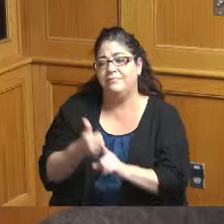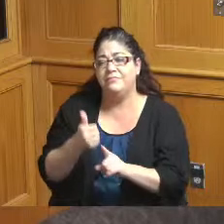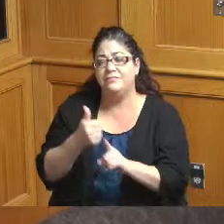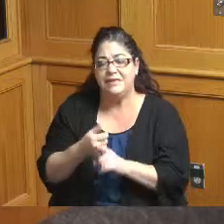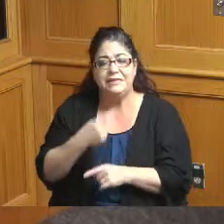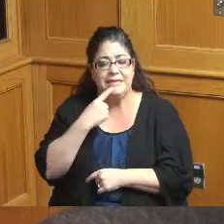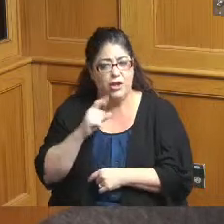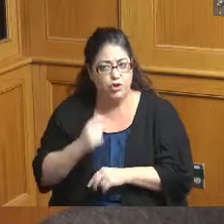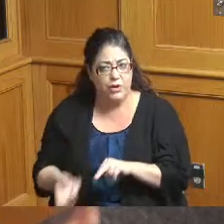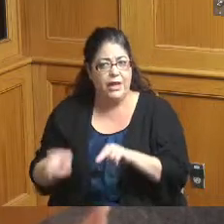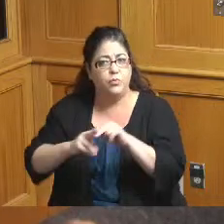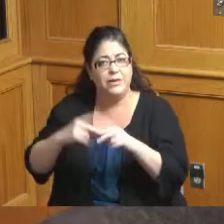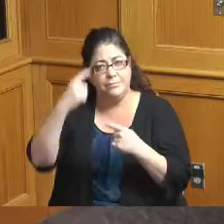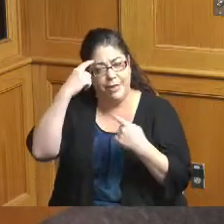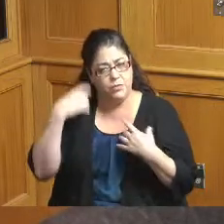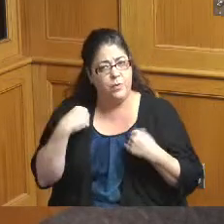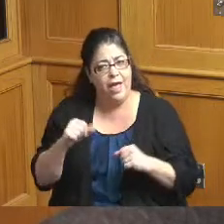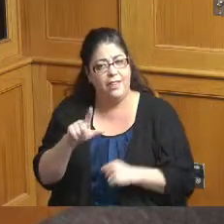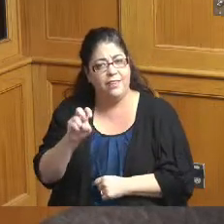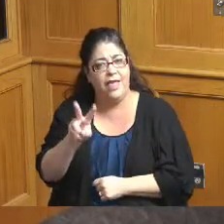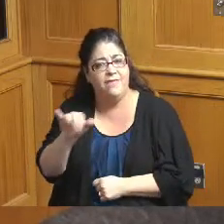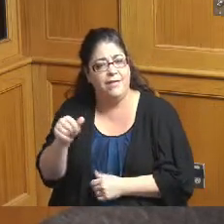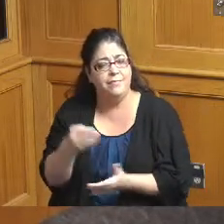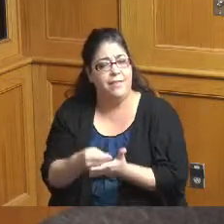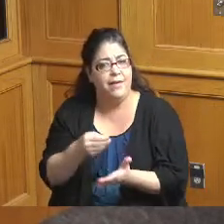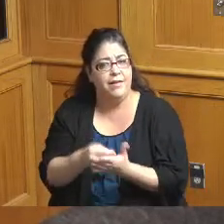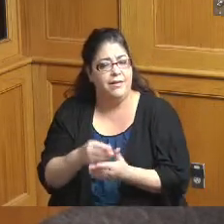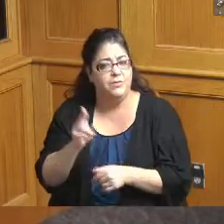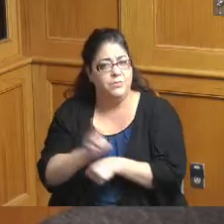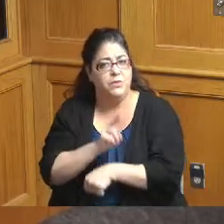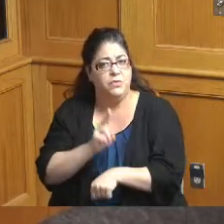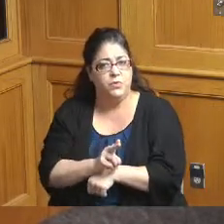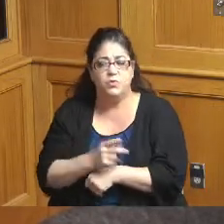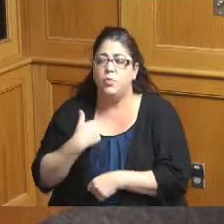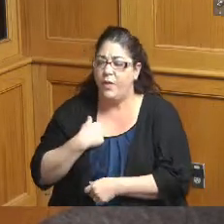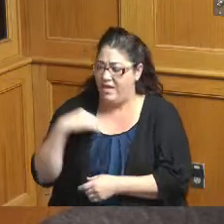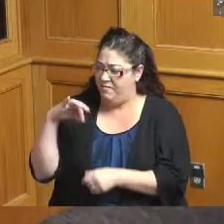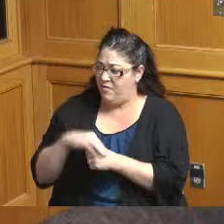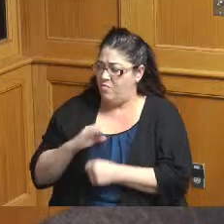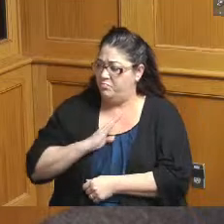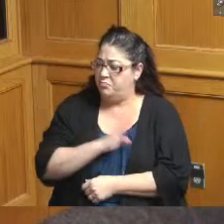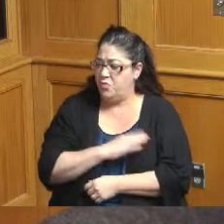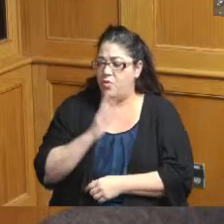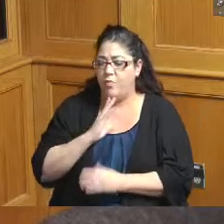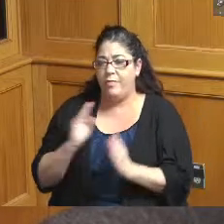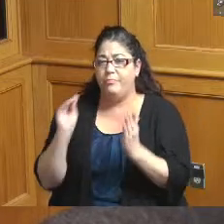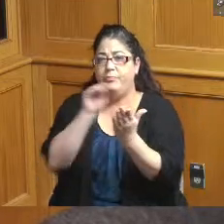Levy we agreed as a board and we voted on that and we'll put it on the ballot for the people to vote